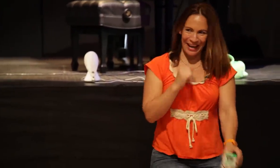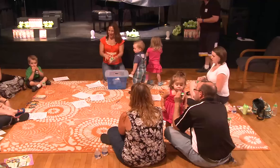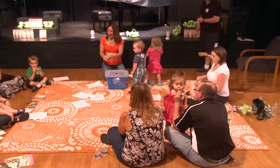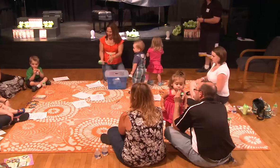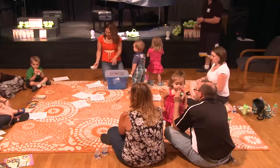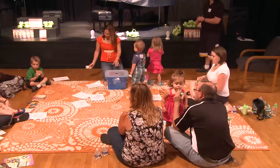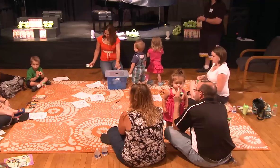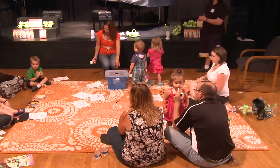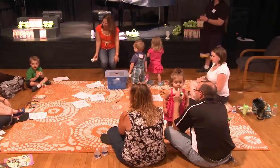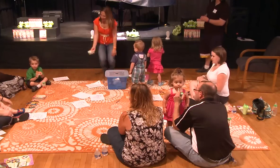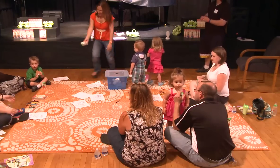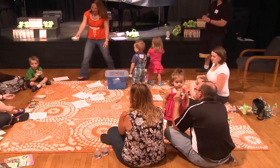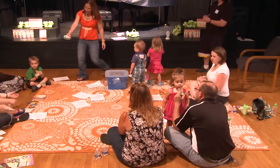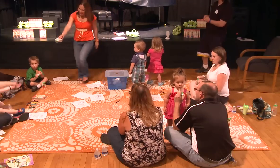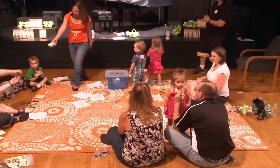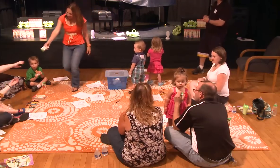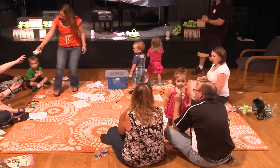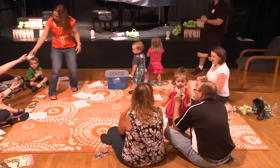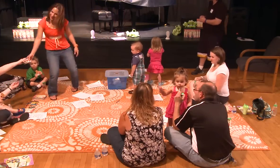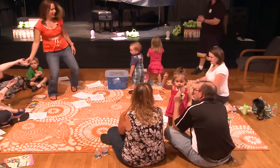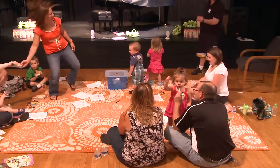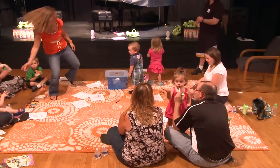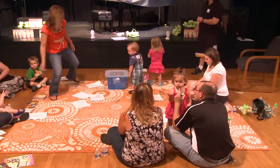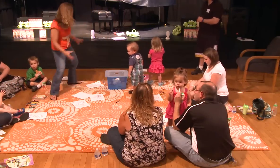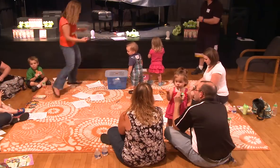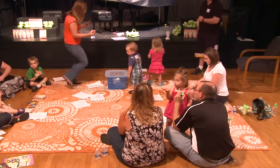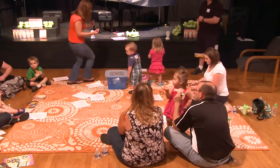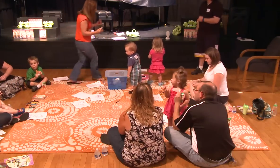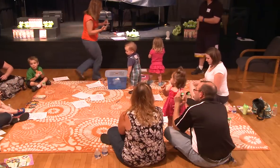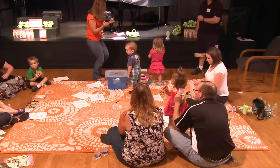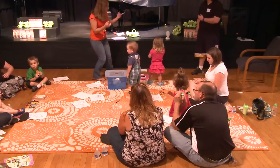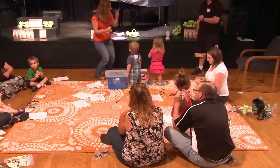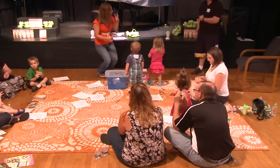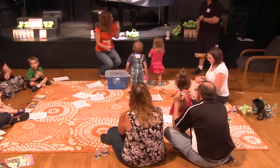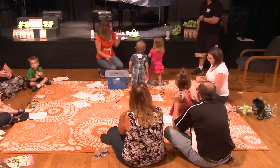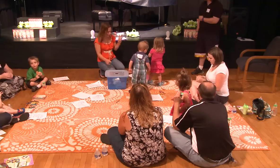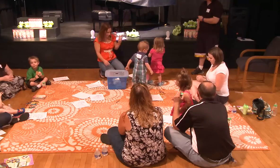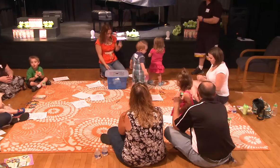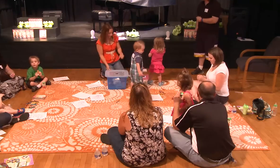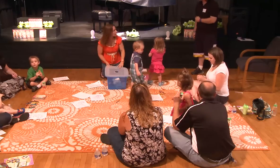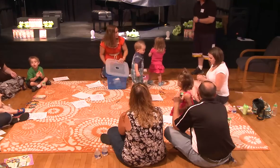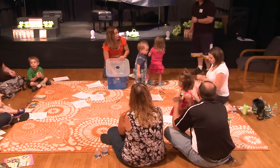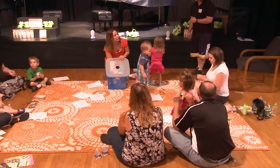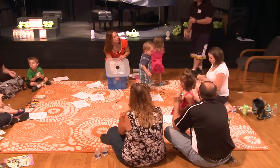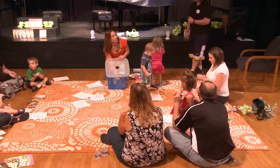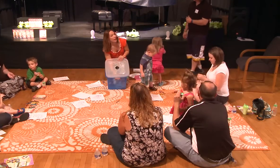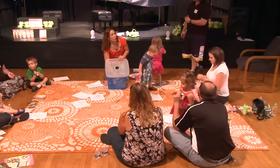Yes. Very nice! Good signing! Did everybody get a juice or water? Do you want water Jeff?